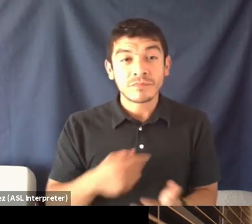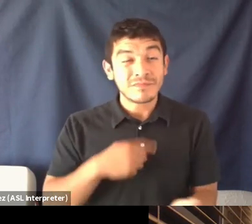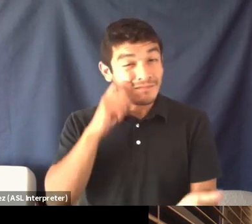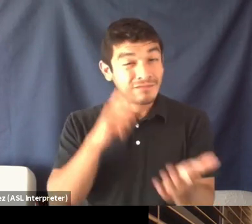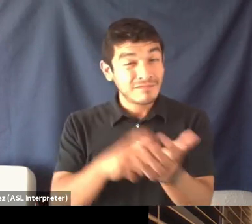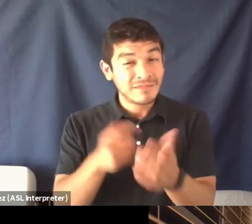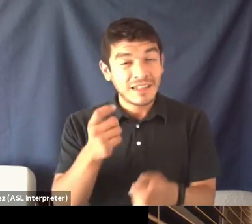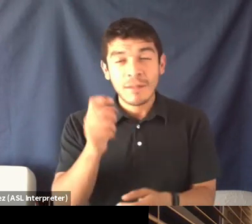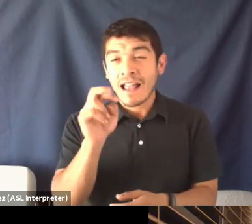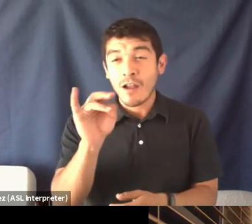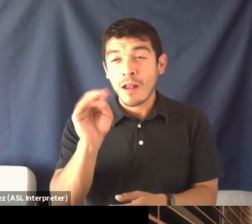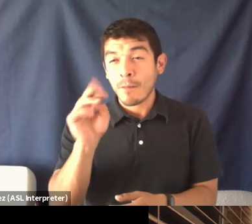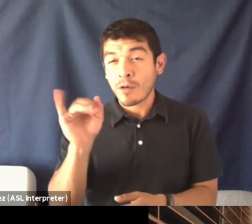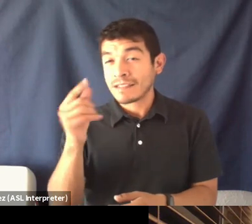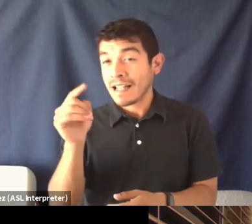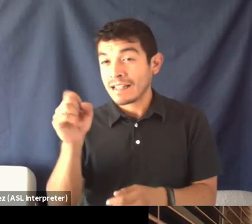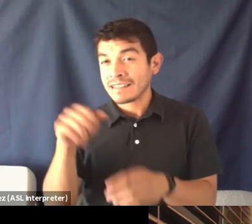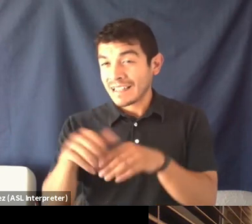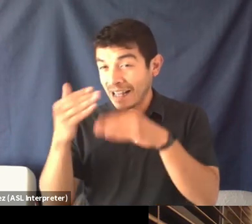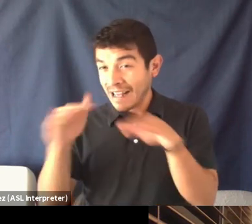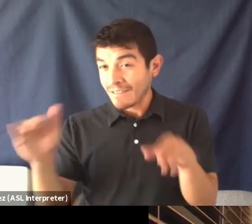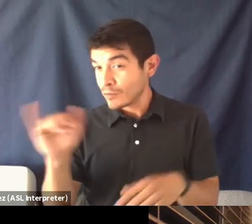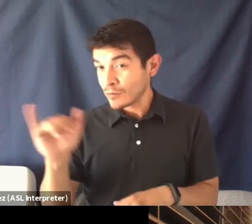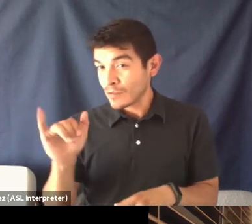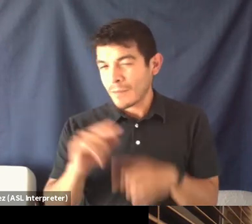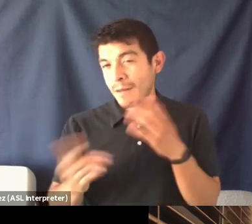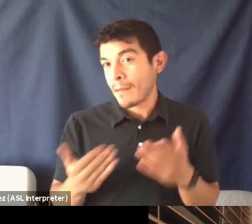"Gates of heaven" here, but perhaps I'm mistaken. Tell me.